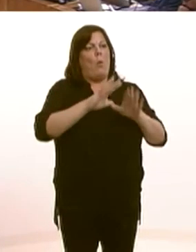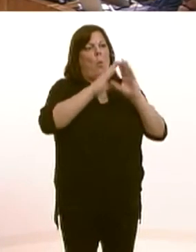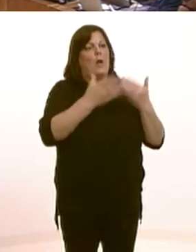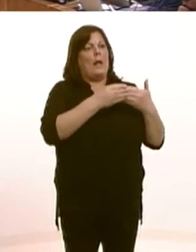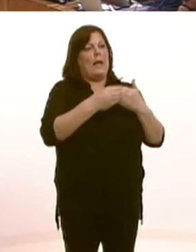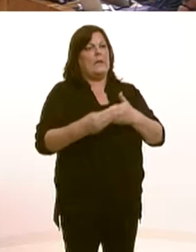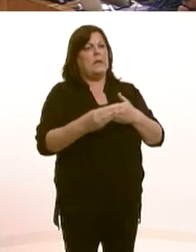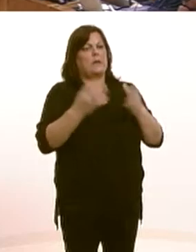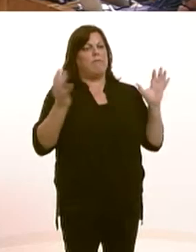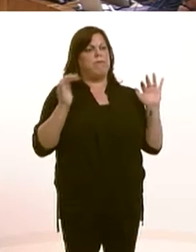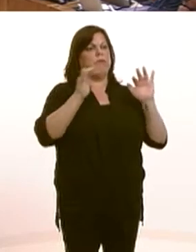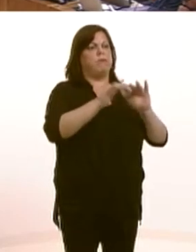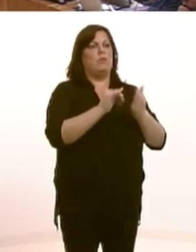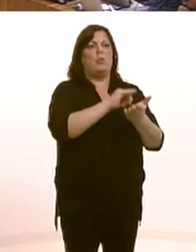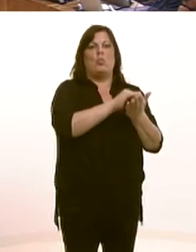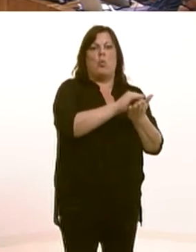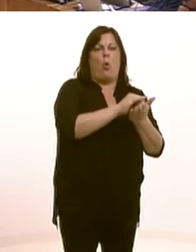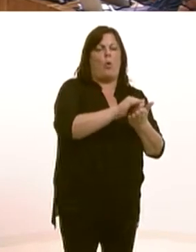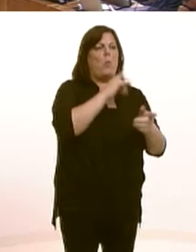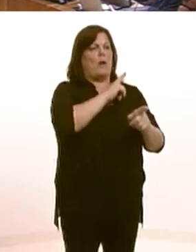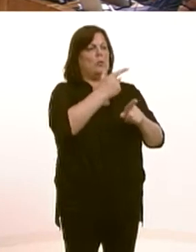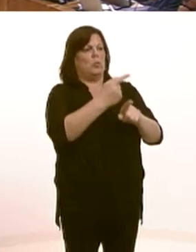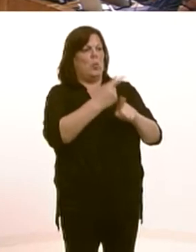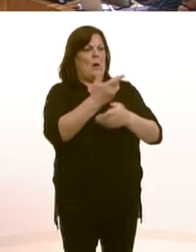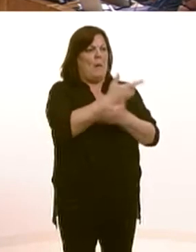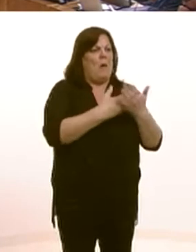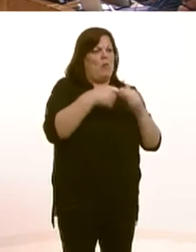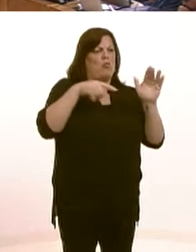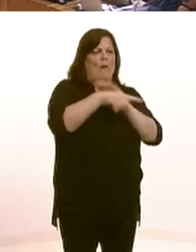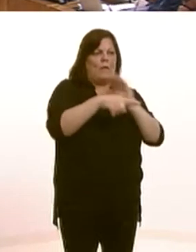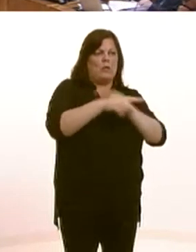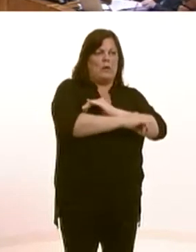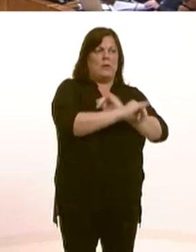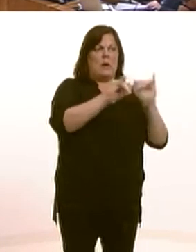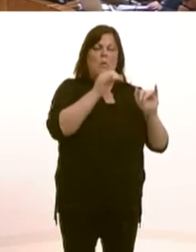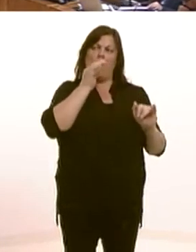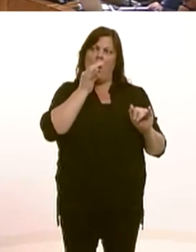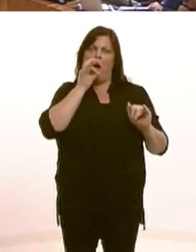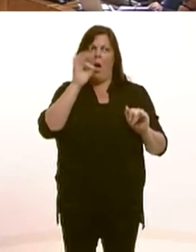So, will you join with me in asking the UK Government to bring these 200 children to safety immediately?